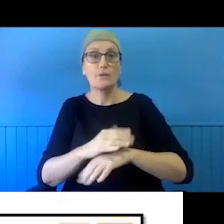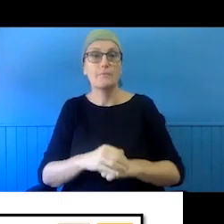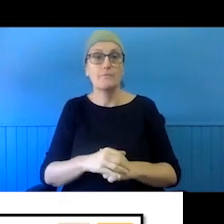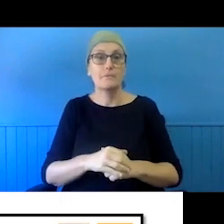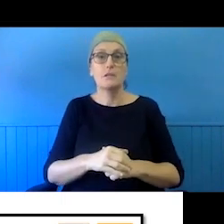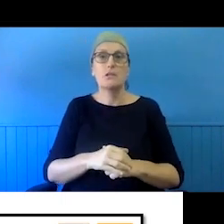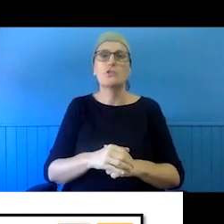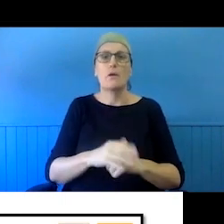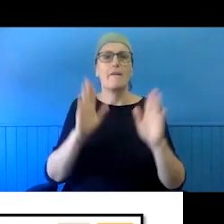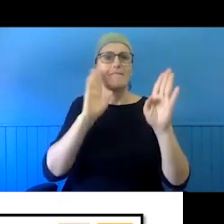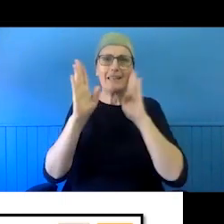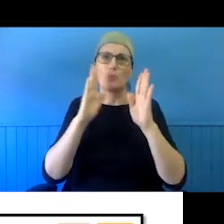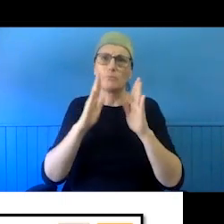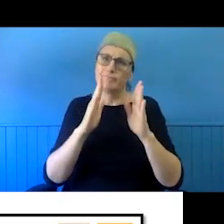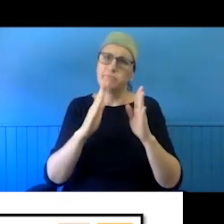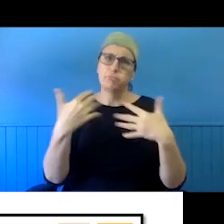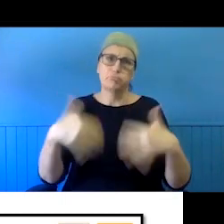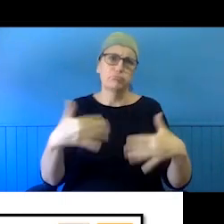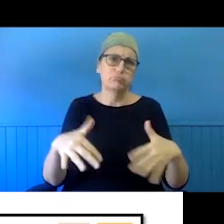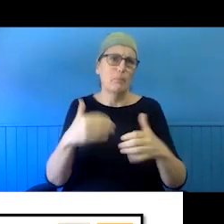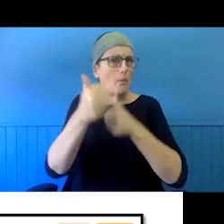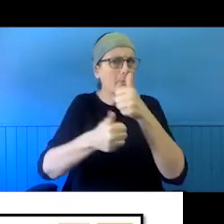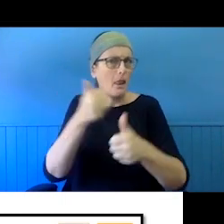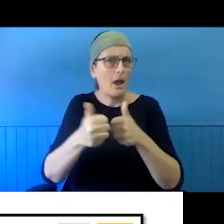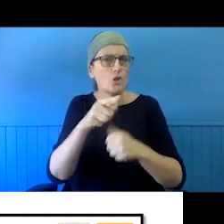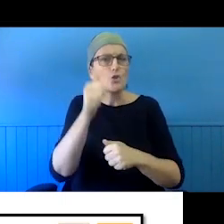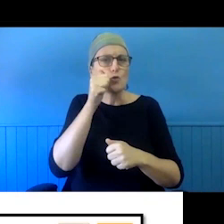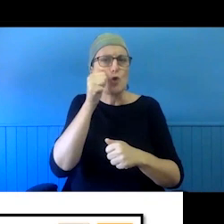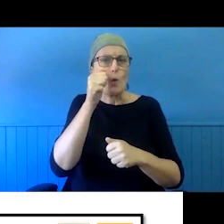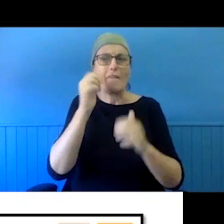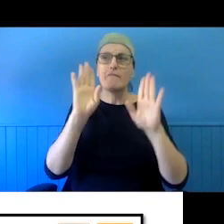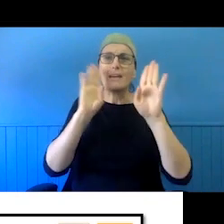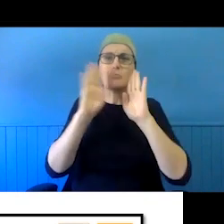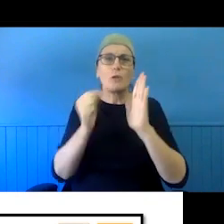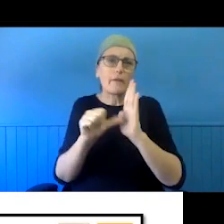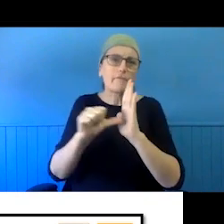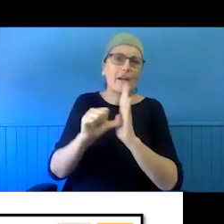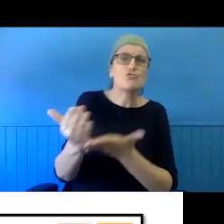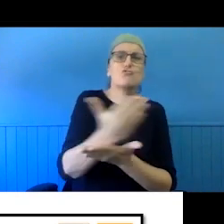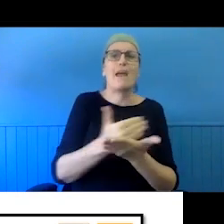you've been on Facebook - it came out of the ice-bucket challenge you